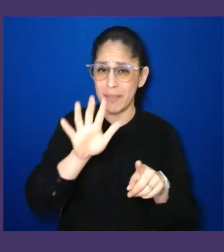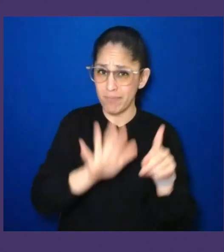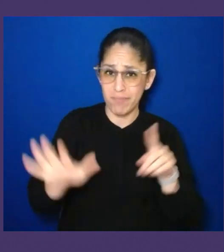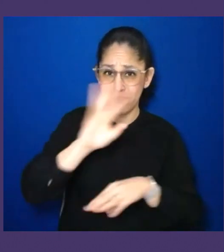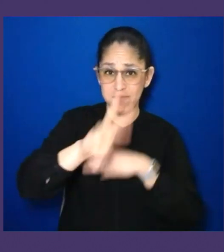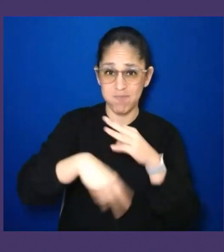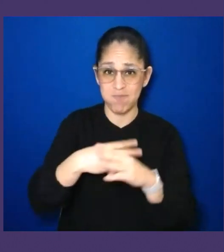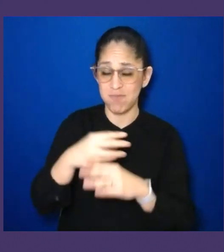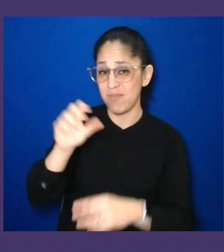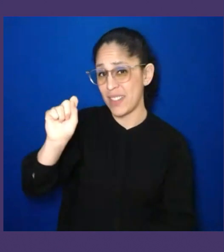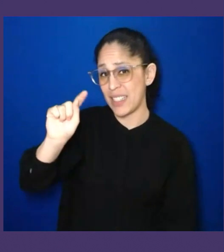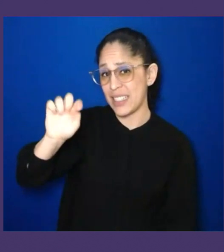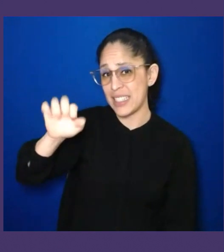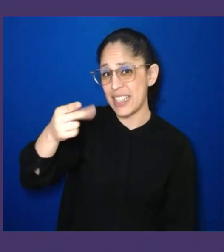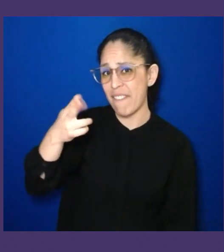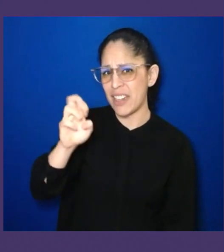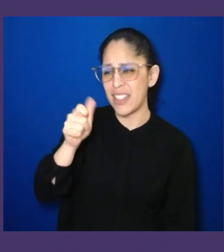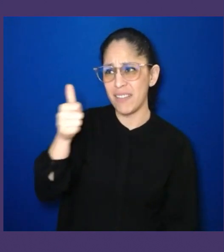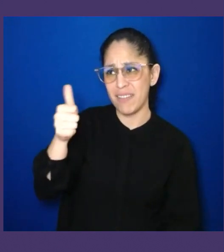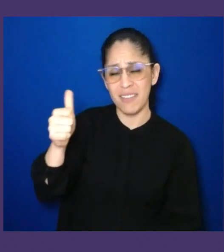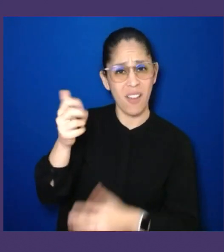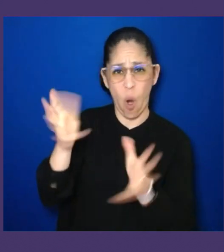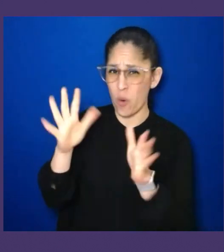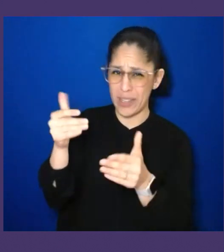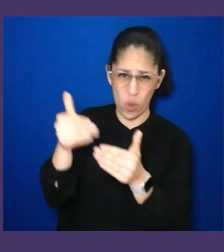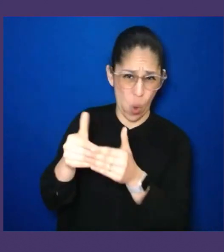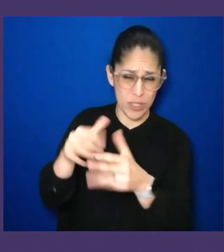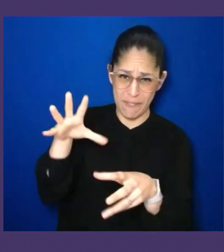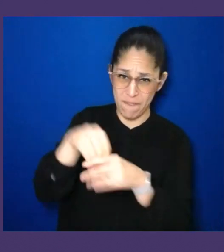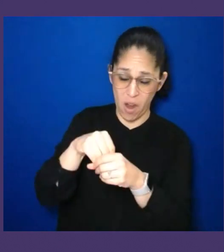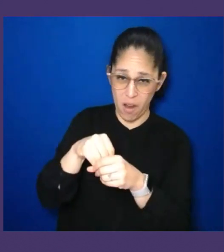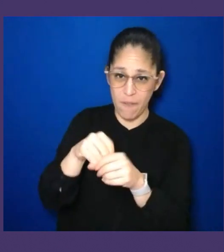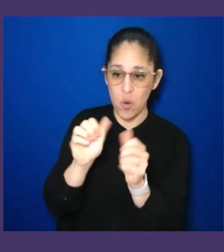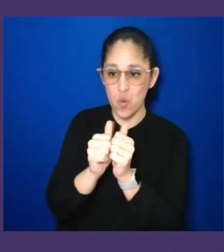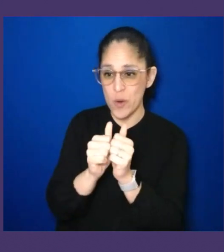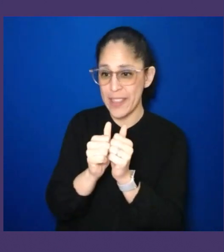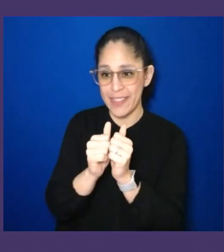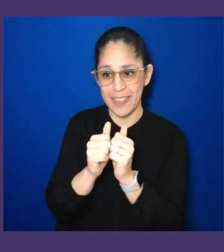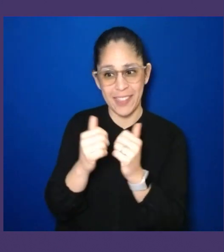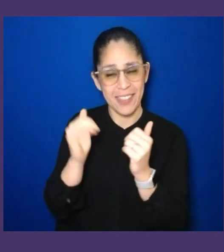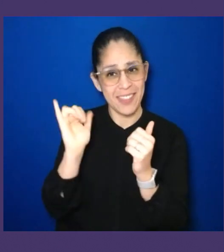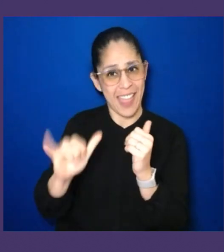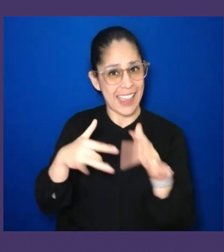involved with one of those very exciting things.